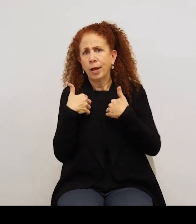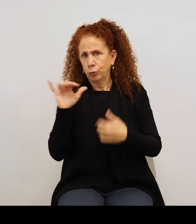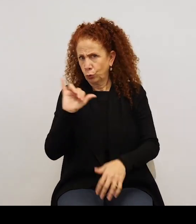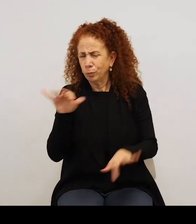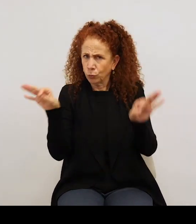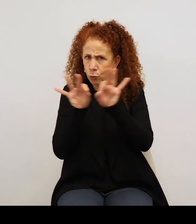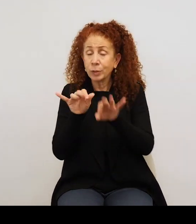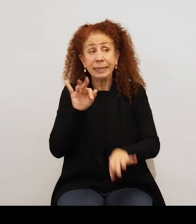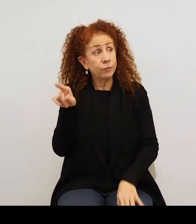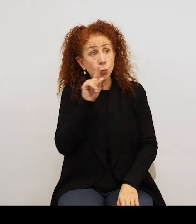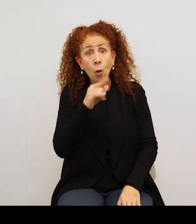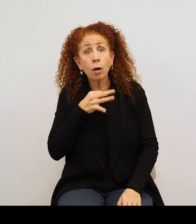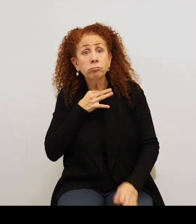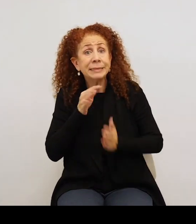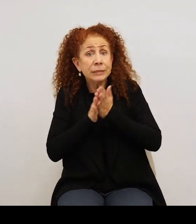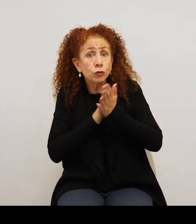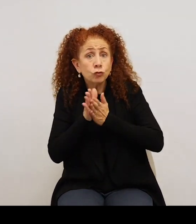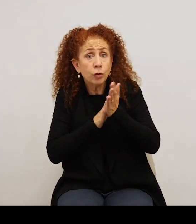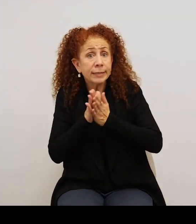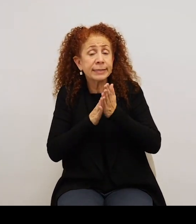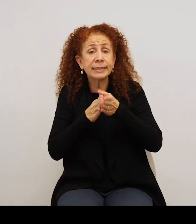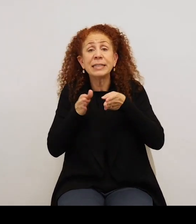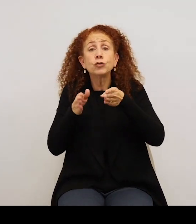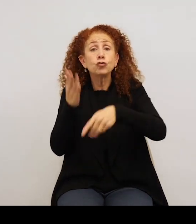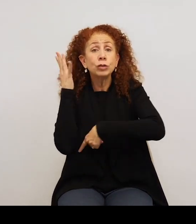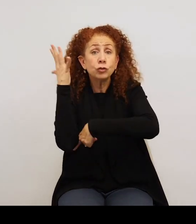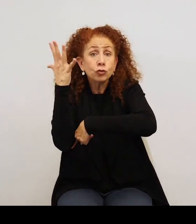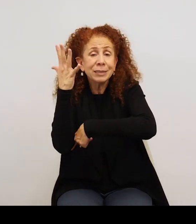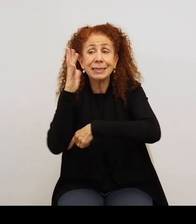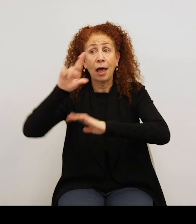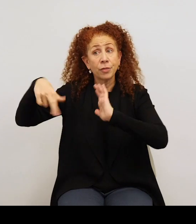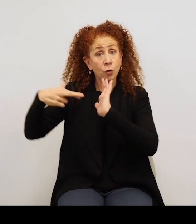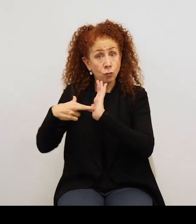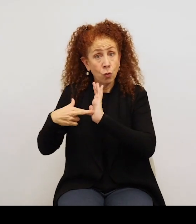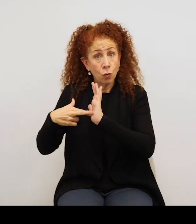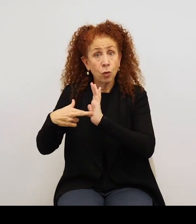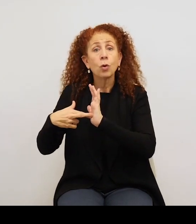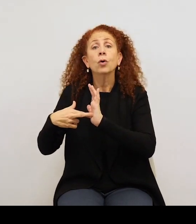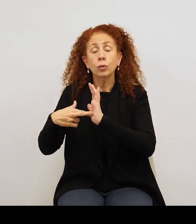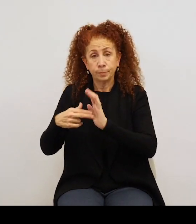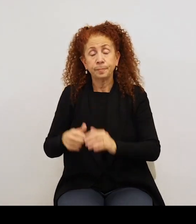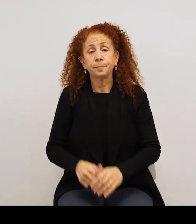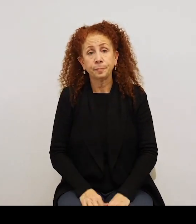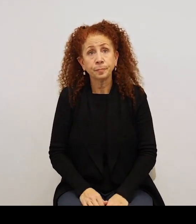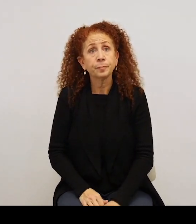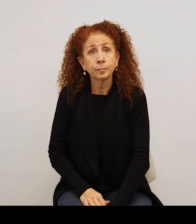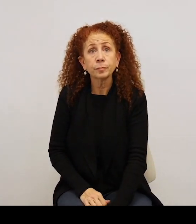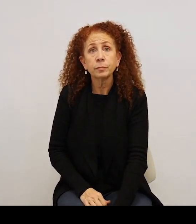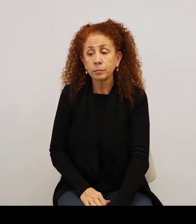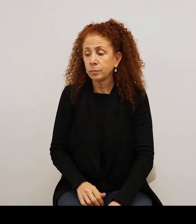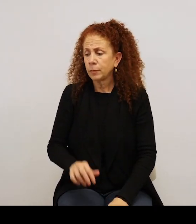If you are interested in street trees and the role of street trees, has written a wonderful book